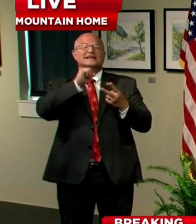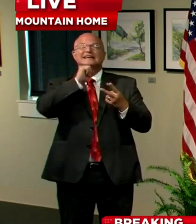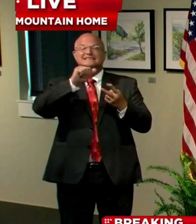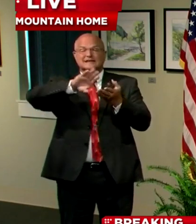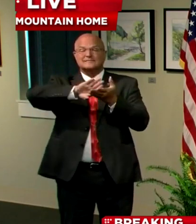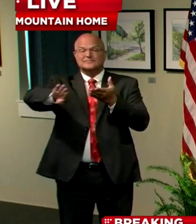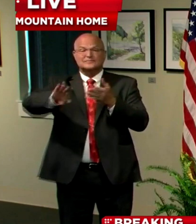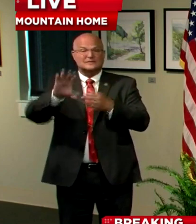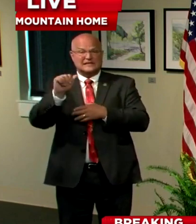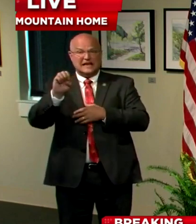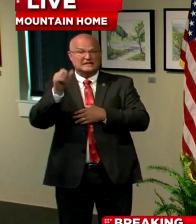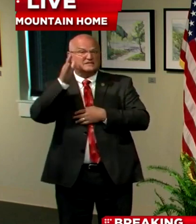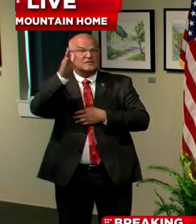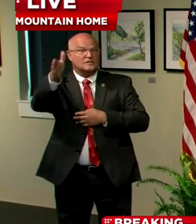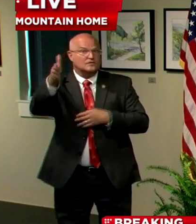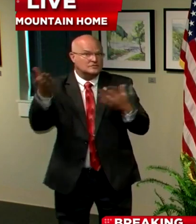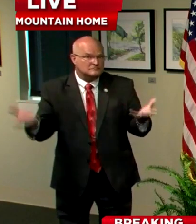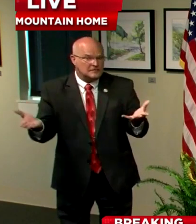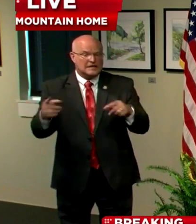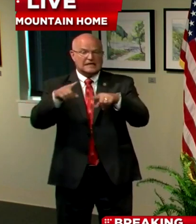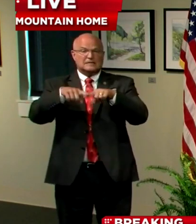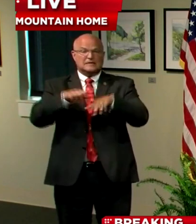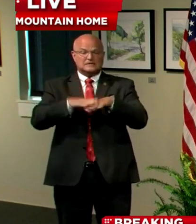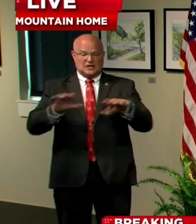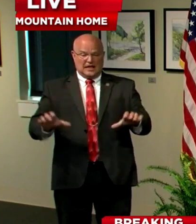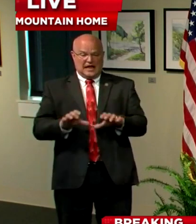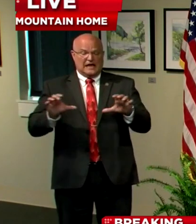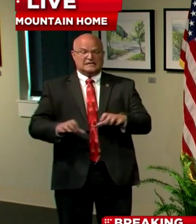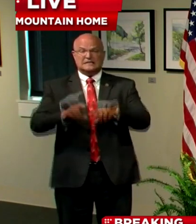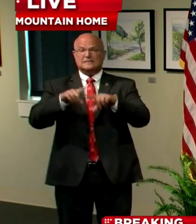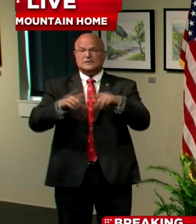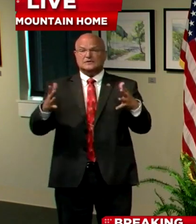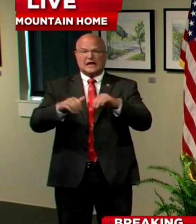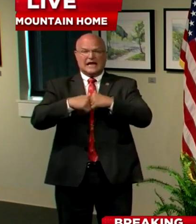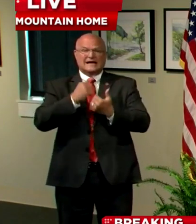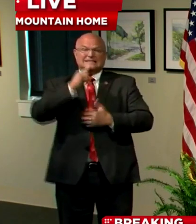MEETING, BAXTER COUNTY AND BOONE COUNTY ARE NOT IMMUNE